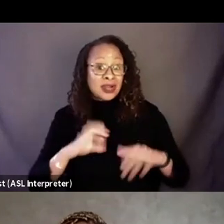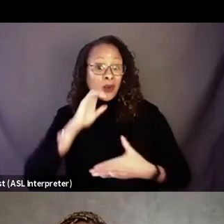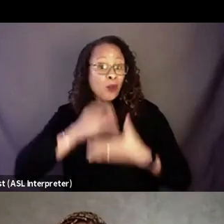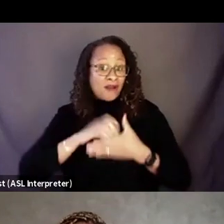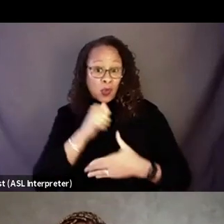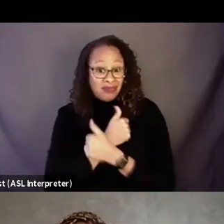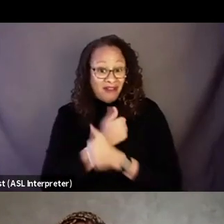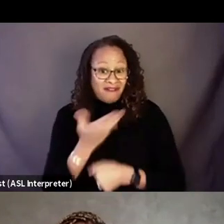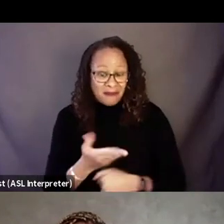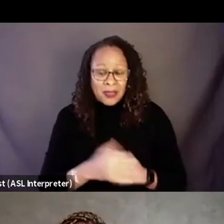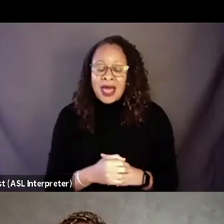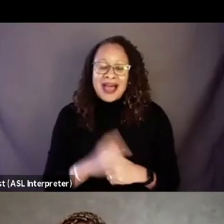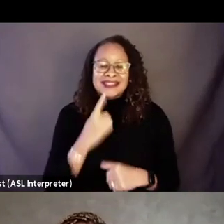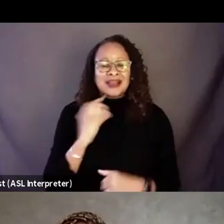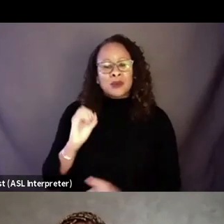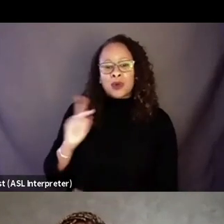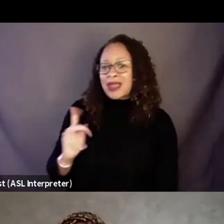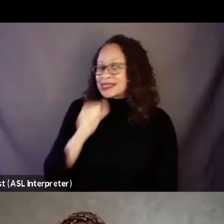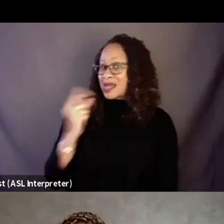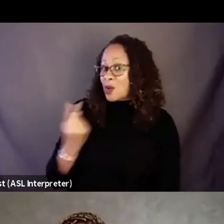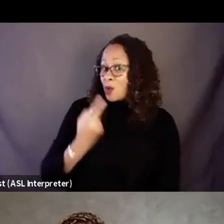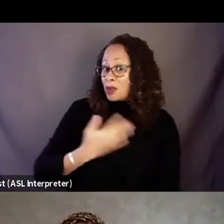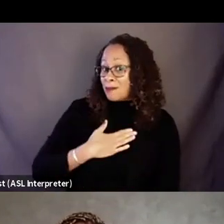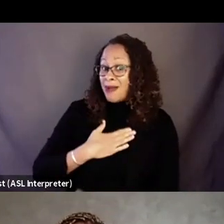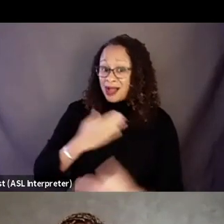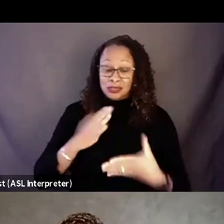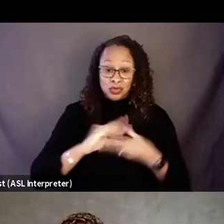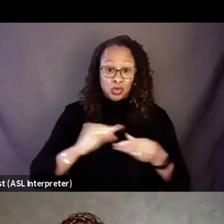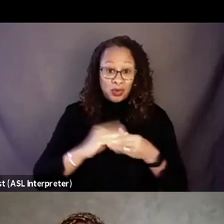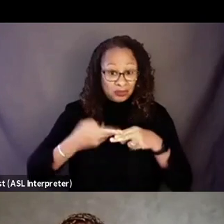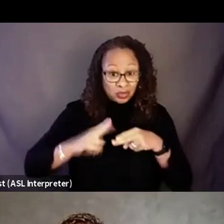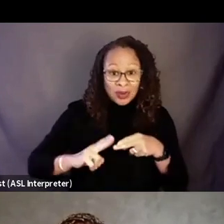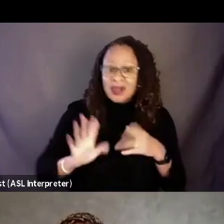And I said, okay, this is not just my story for sure. This is the story of all of us.